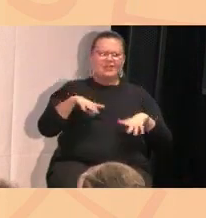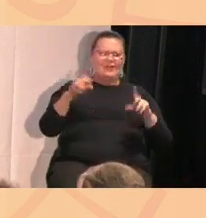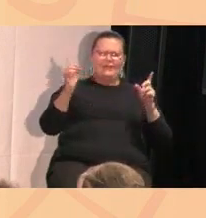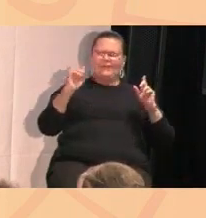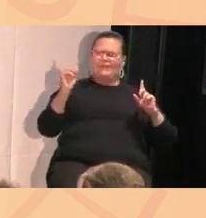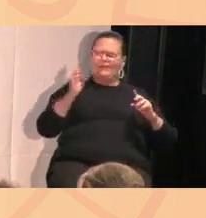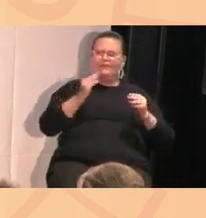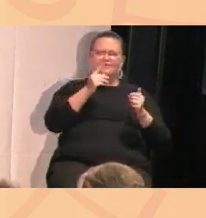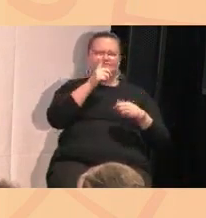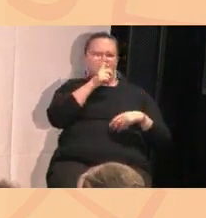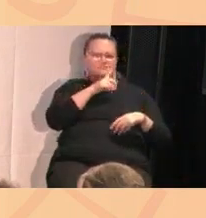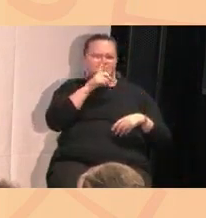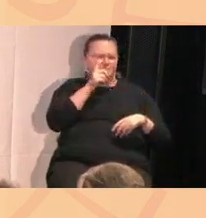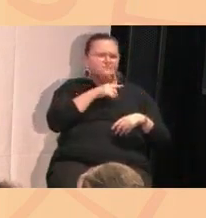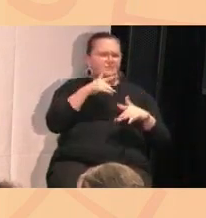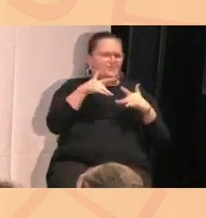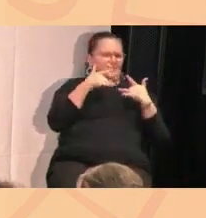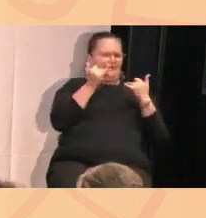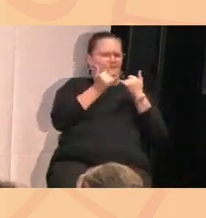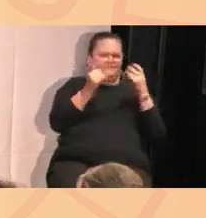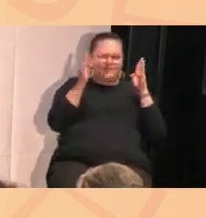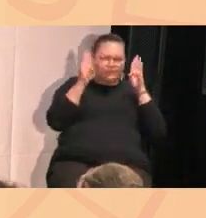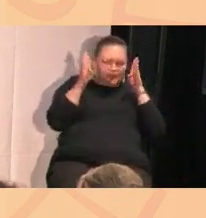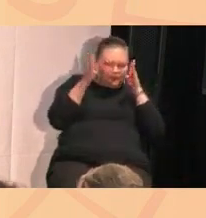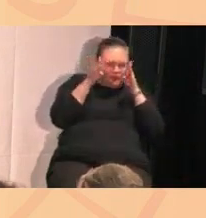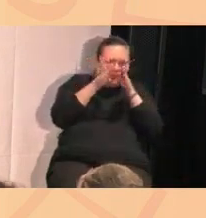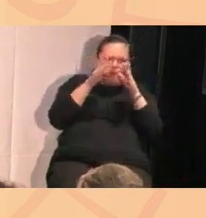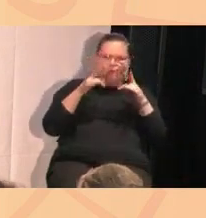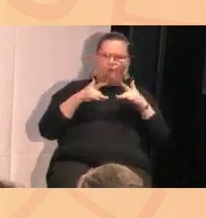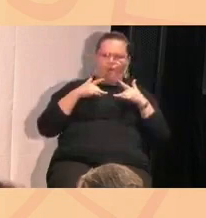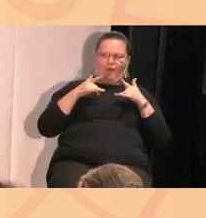become so embedded is just beggars